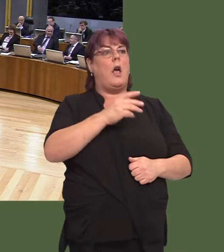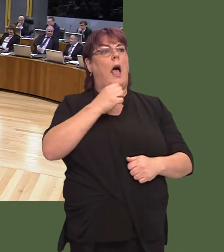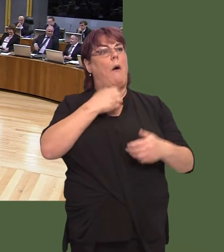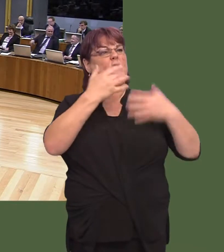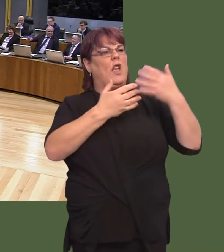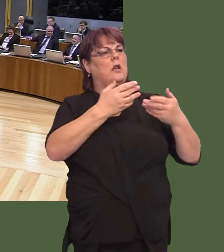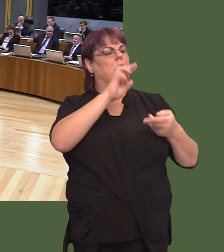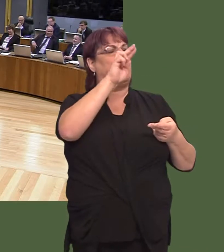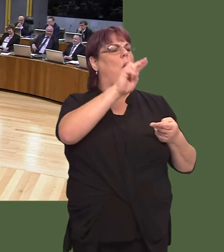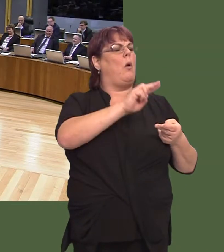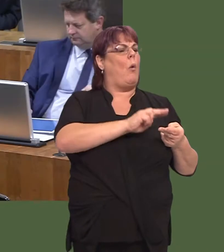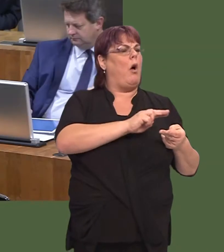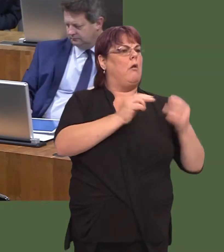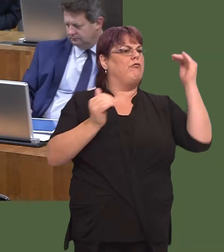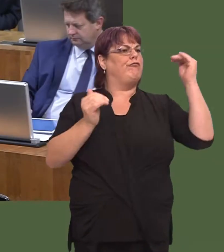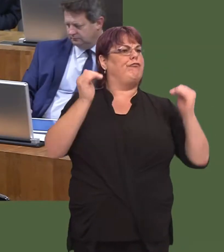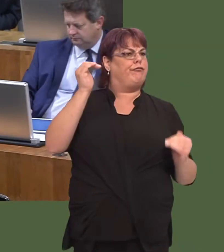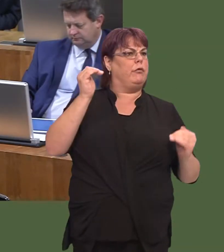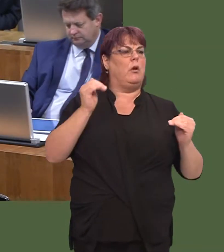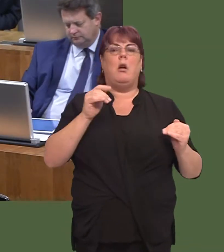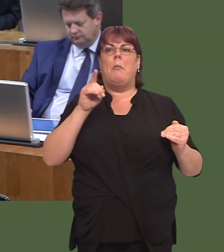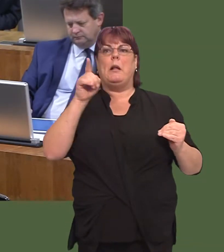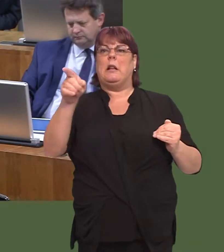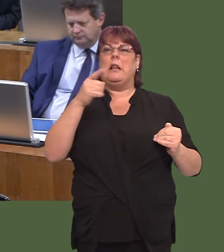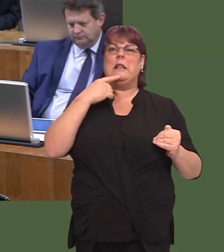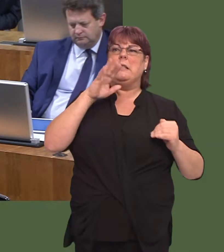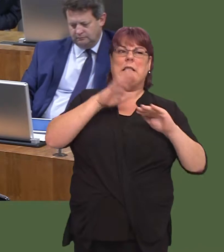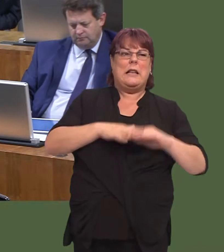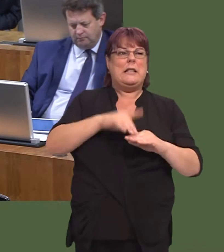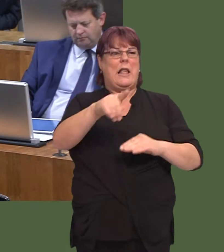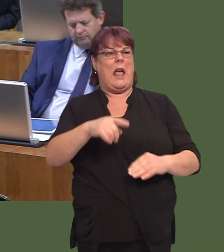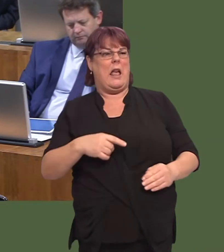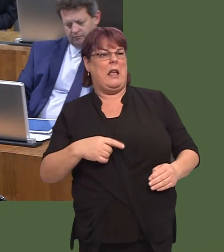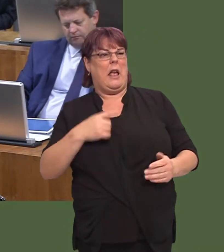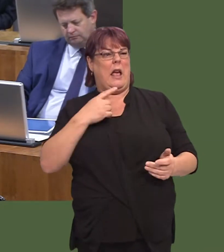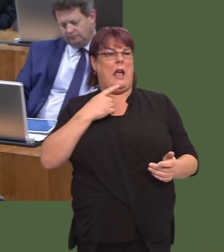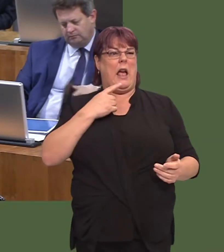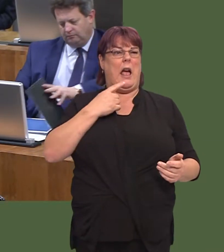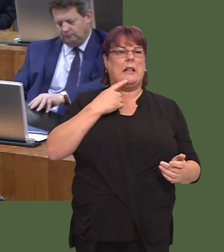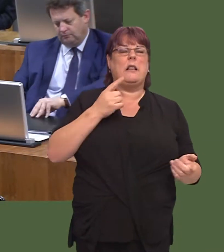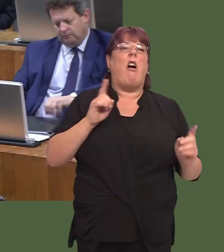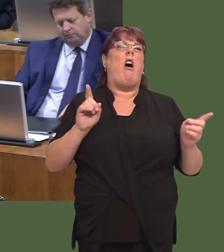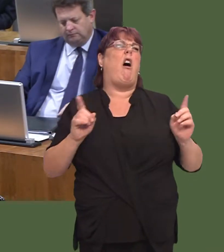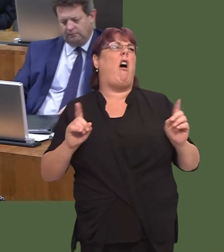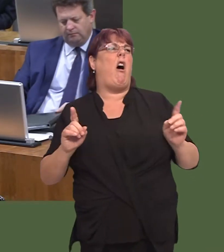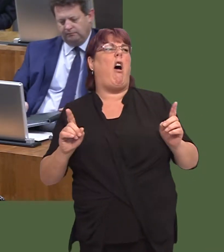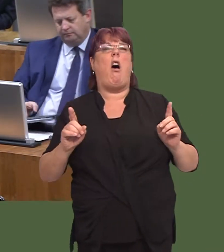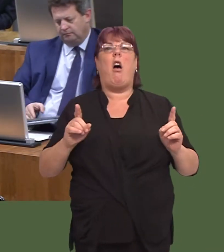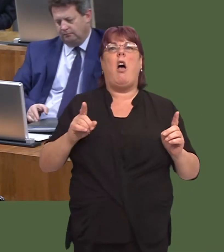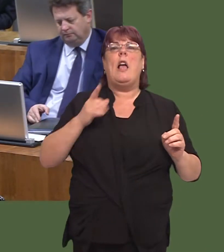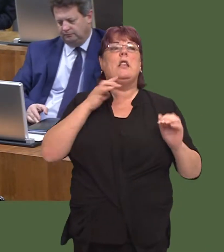And he sits there and acquiesces a bung to Northern Ireland of £1.67 billionósome of